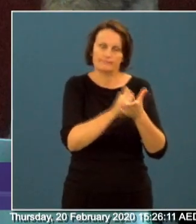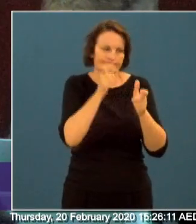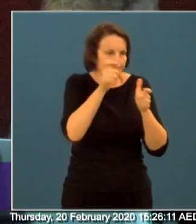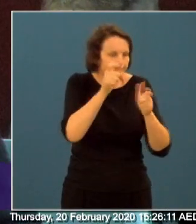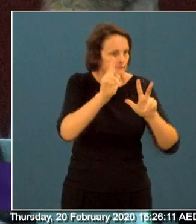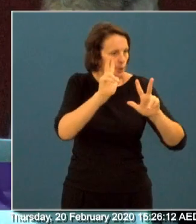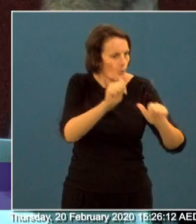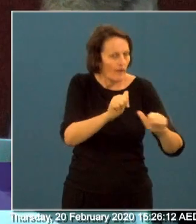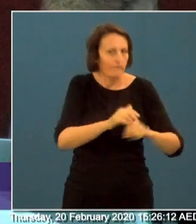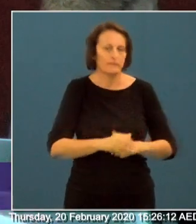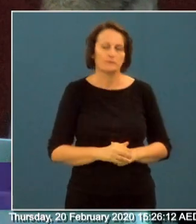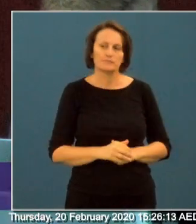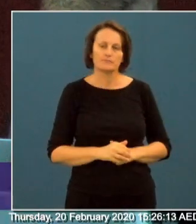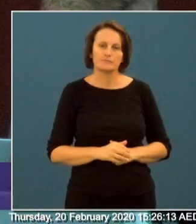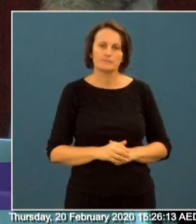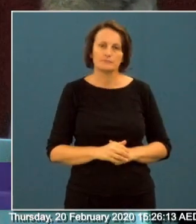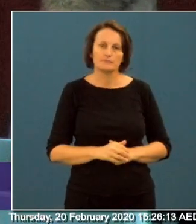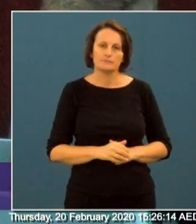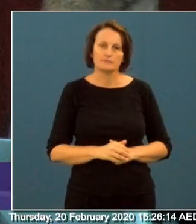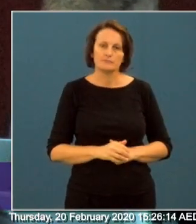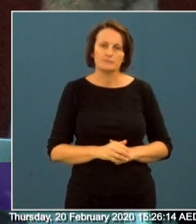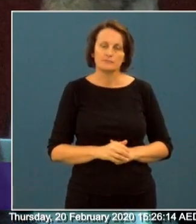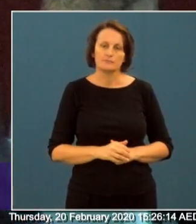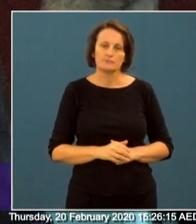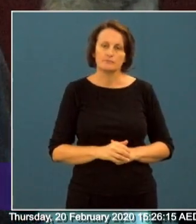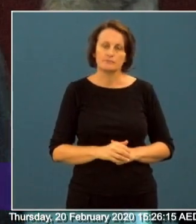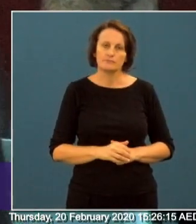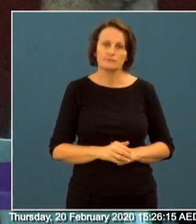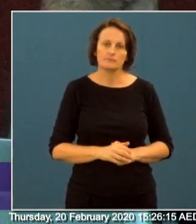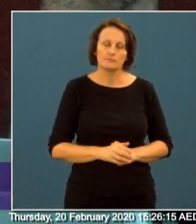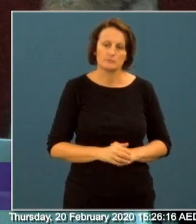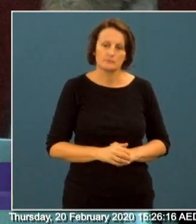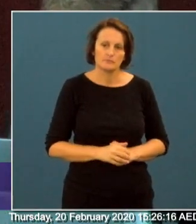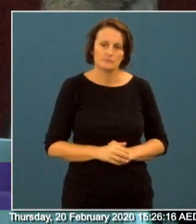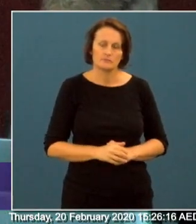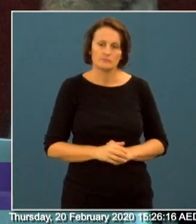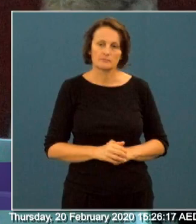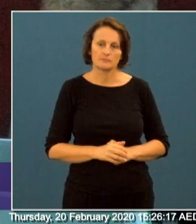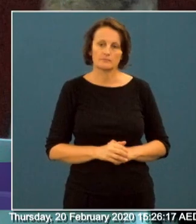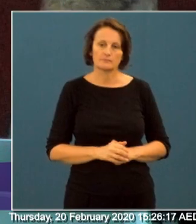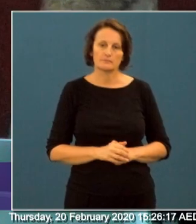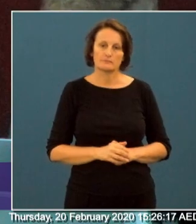And it seems that the main shifts that are needed are